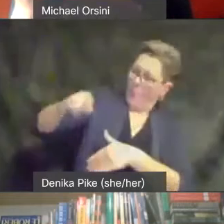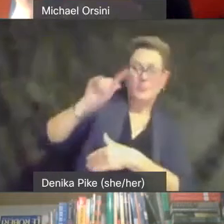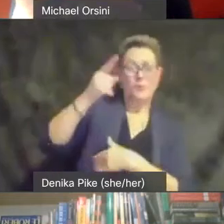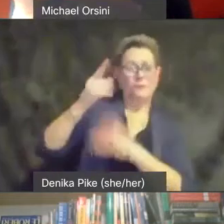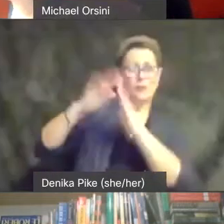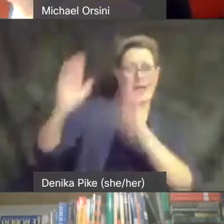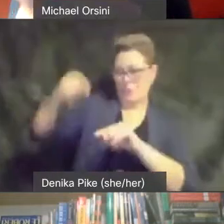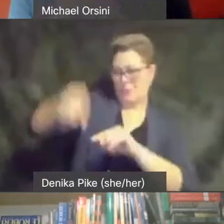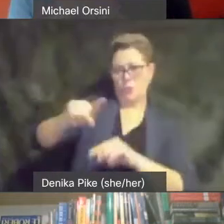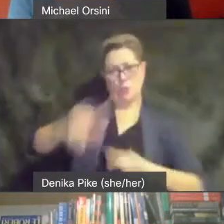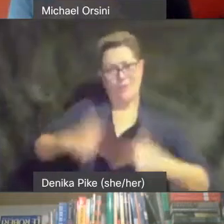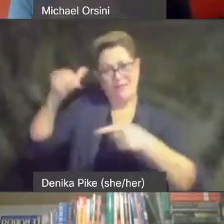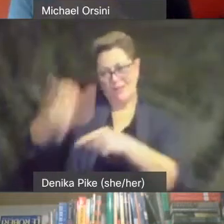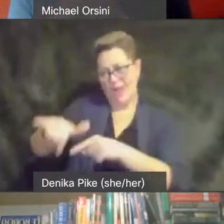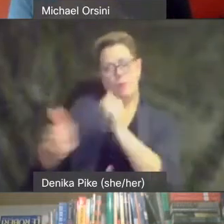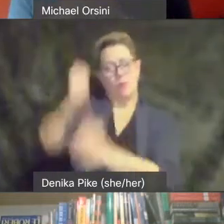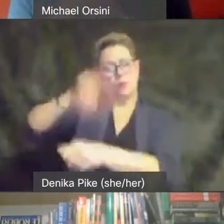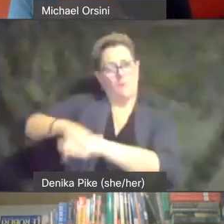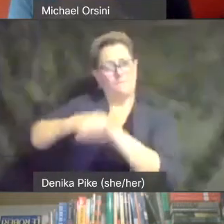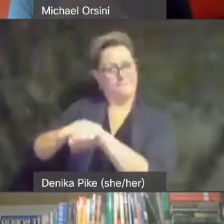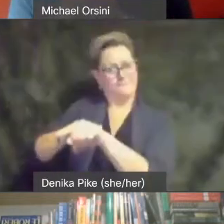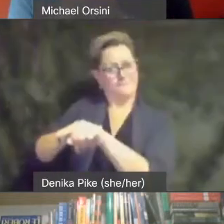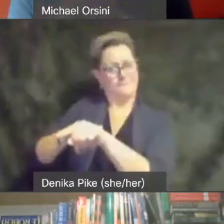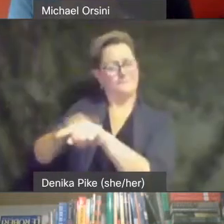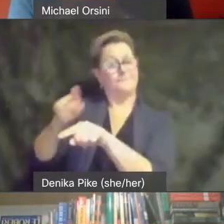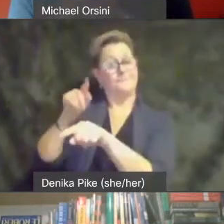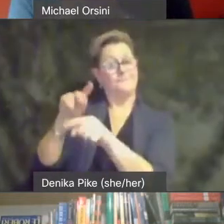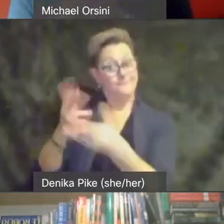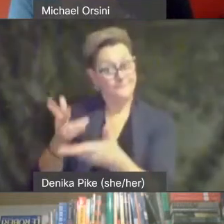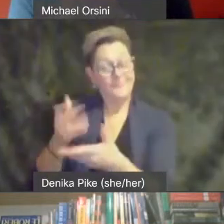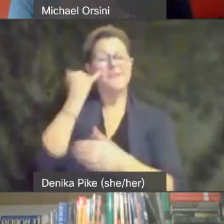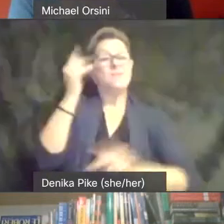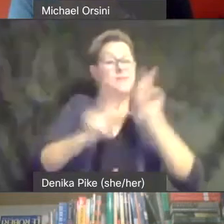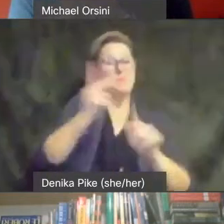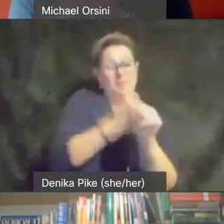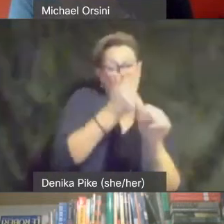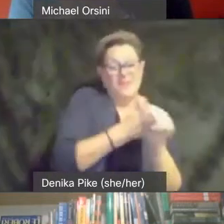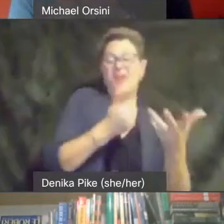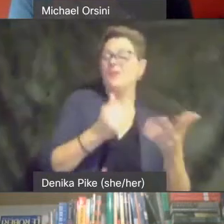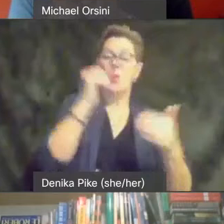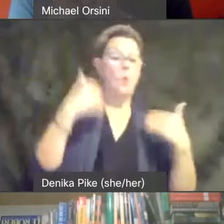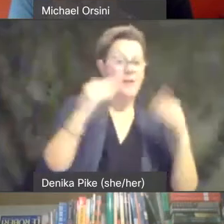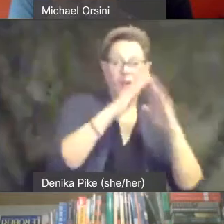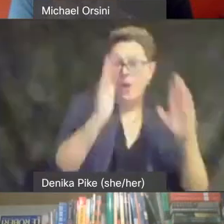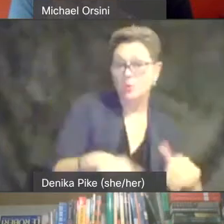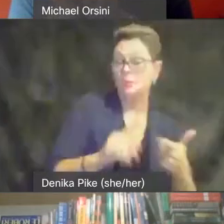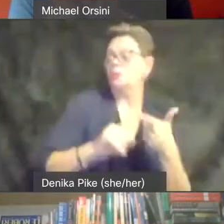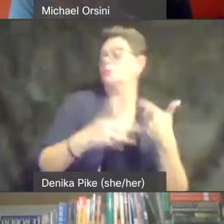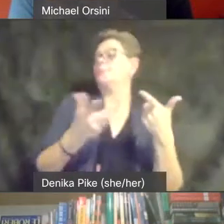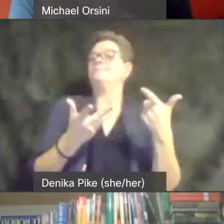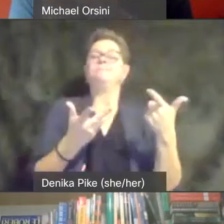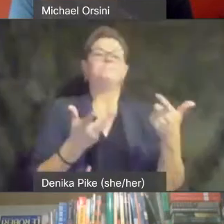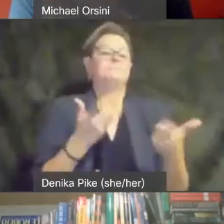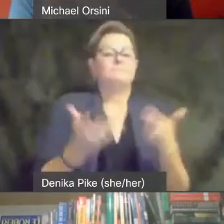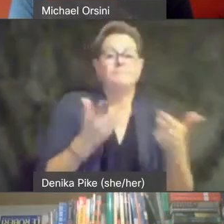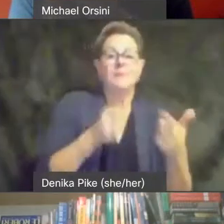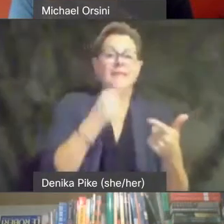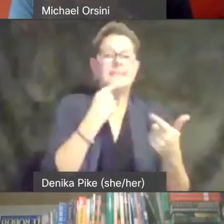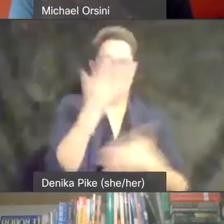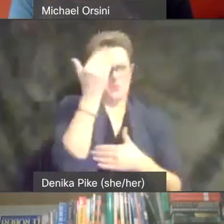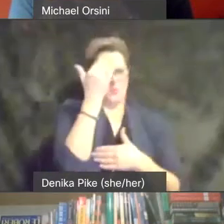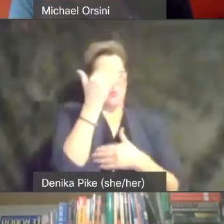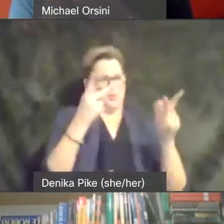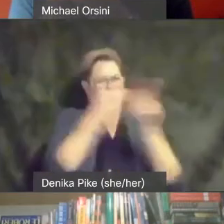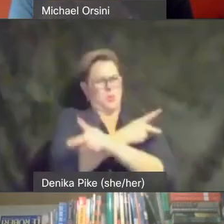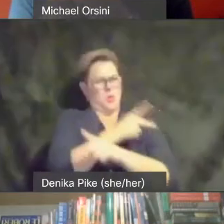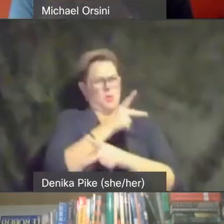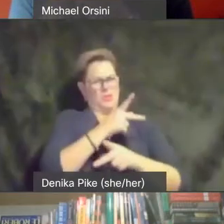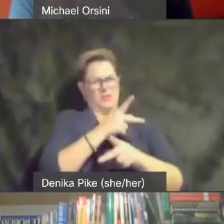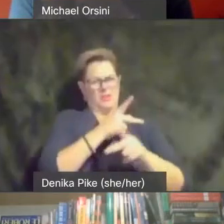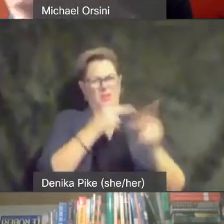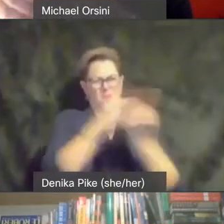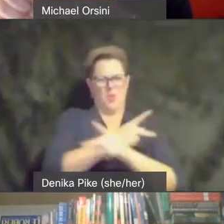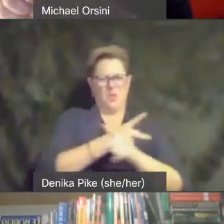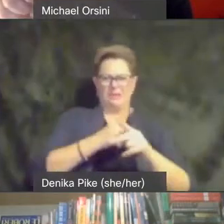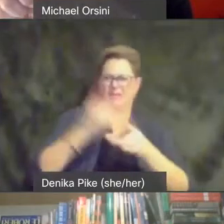To run into that conversation with people who may be in income and secure, or struggling to be housed, or meet their basic needs, say, why is the biggest fight in your life of? But whether or not, you get to go to your lakeside property.